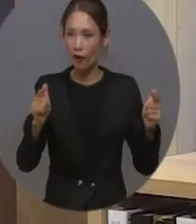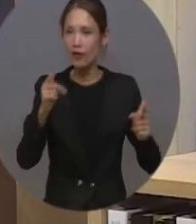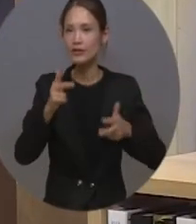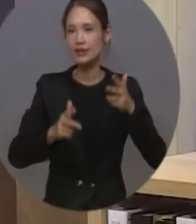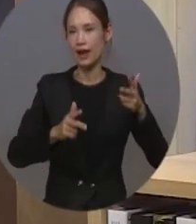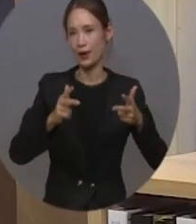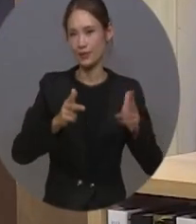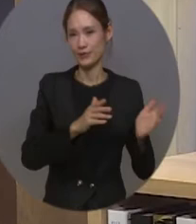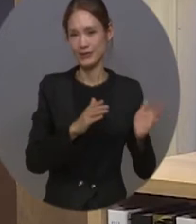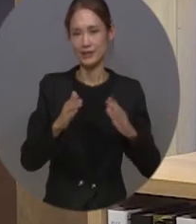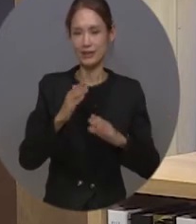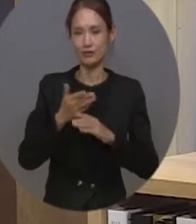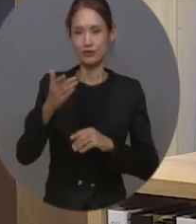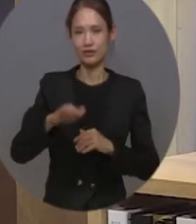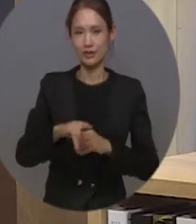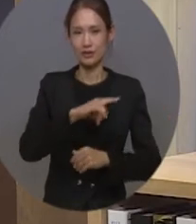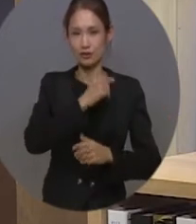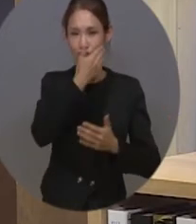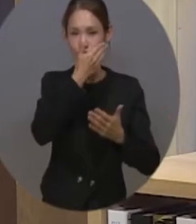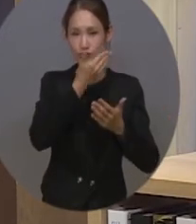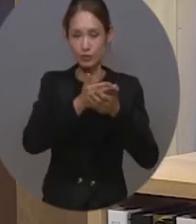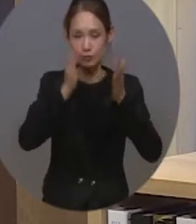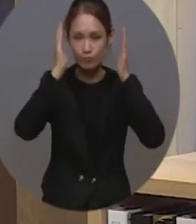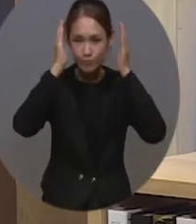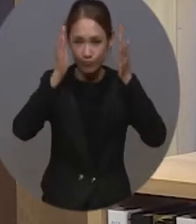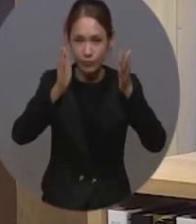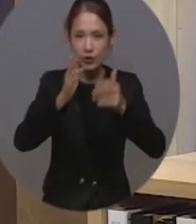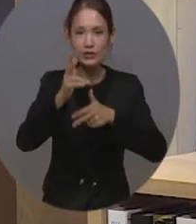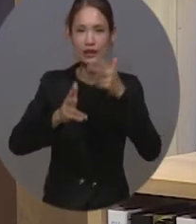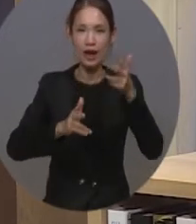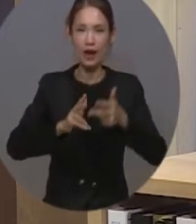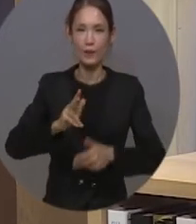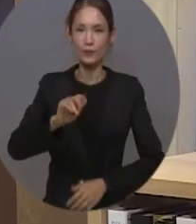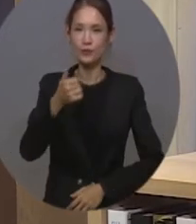If you have any projects you are focusing on, please introduce them